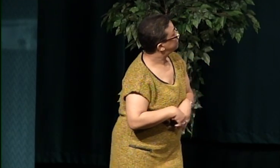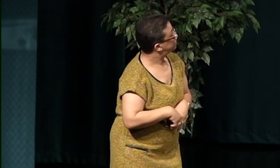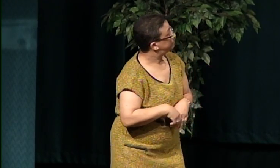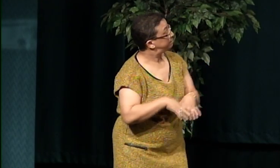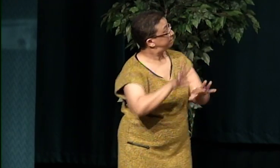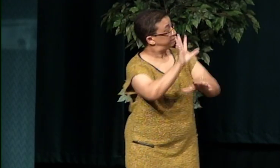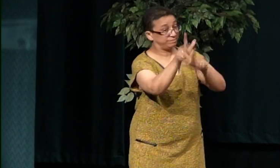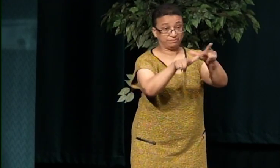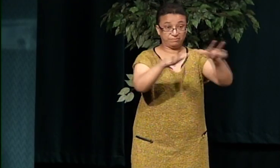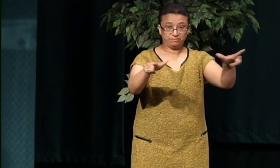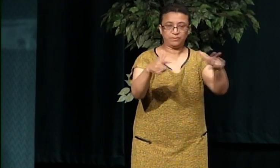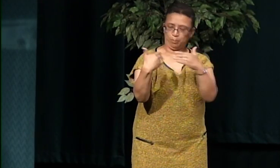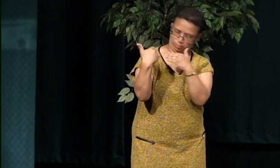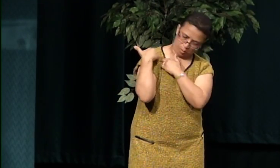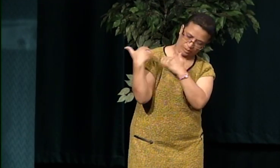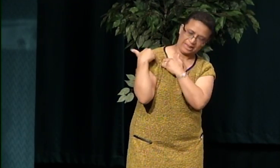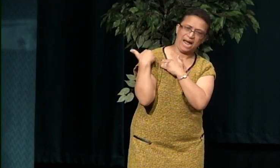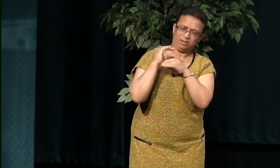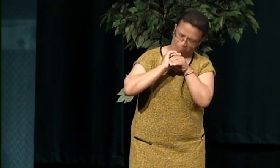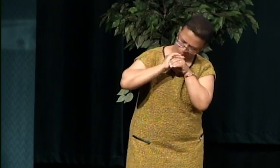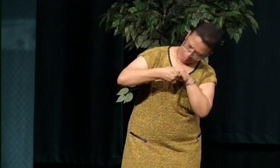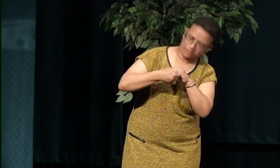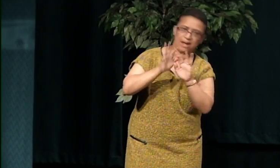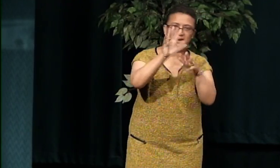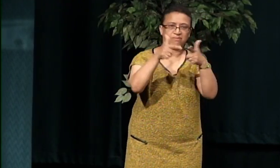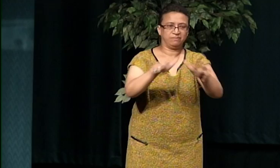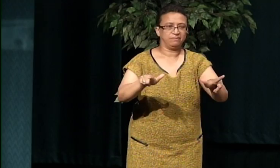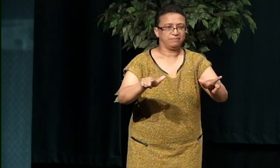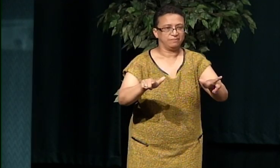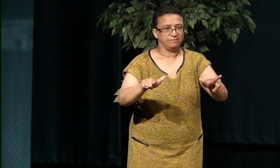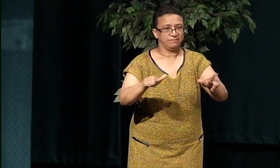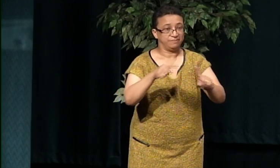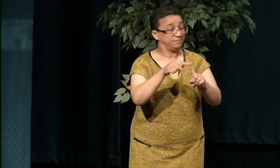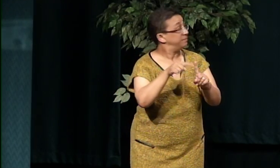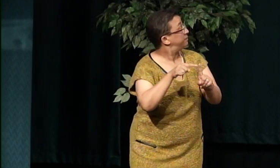Deaf people have full human rights in an equal world